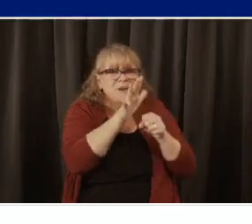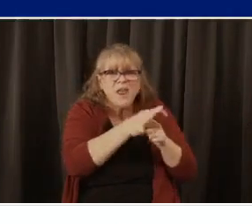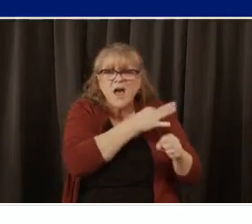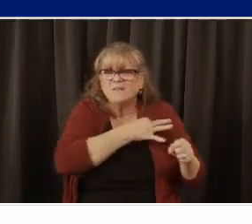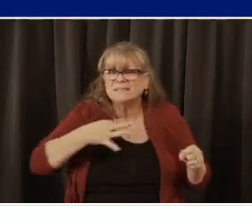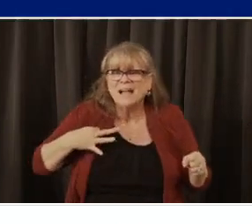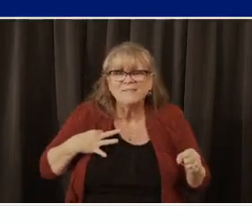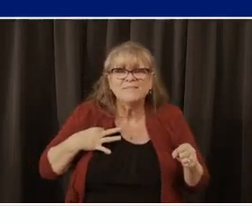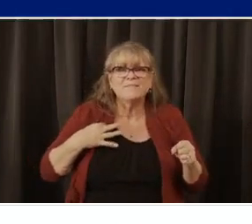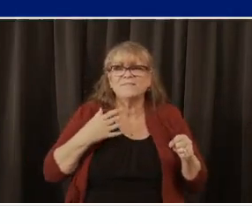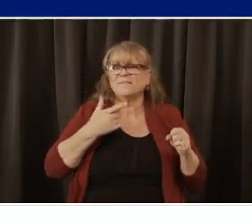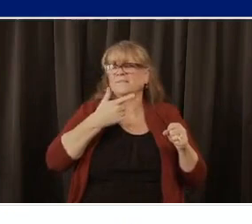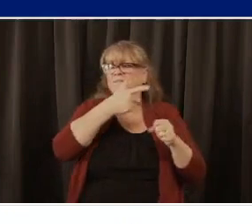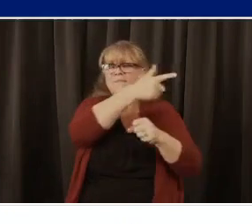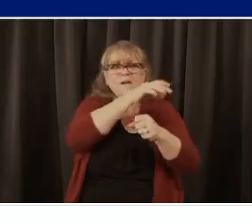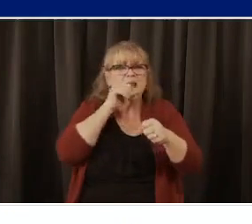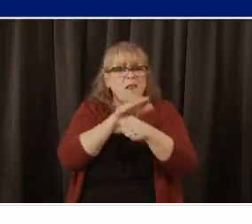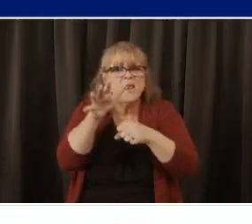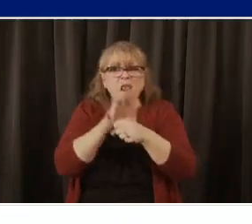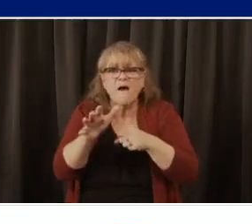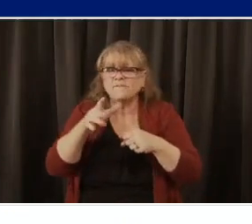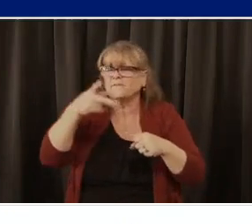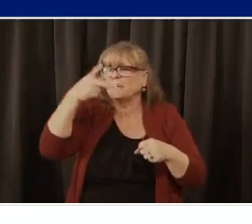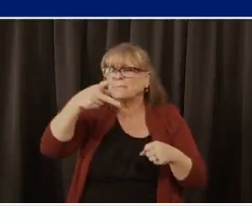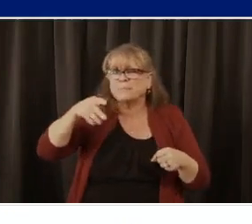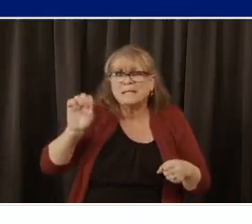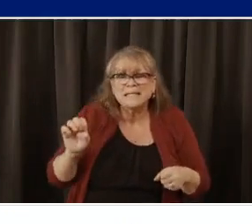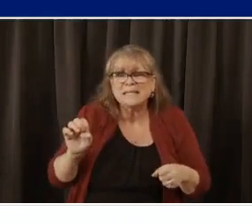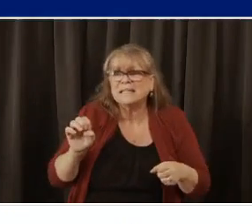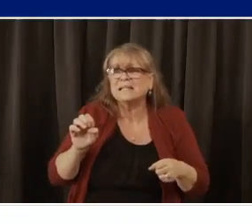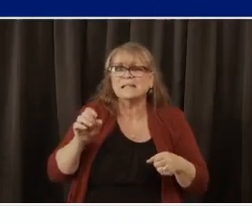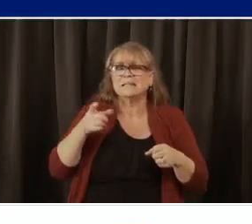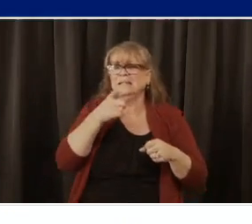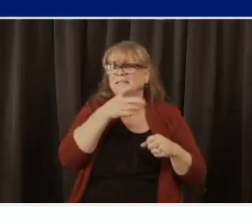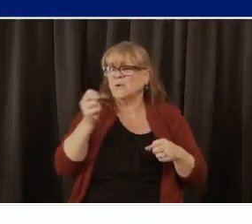association and other hospital partners to actually transfer patients from one facility